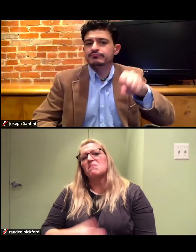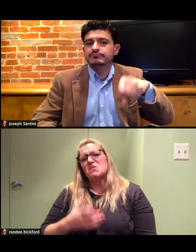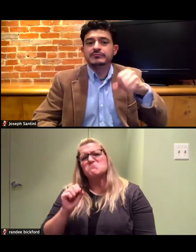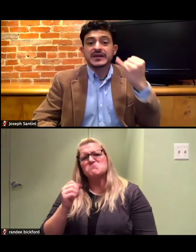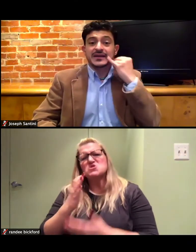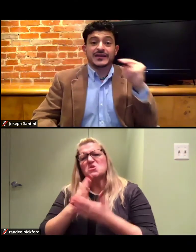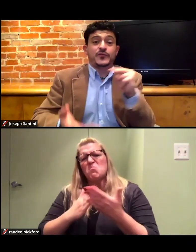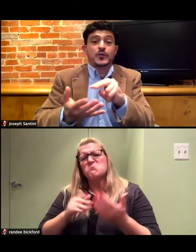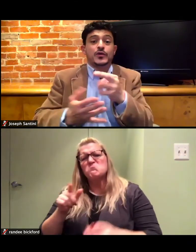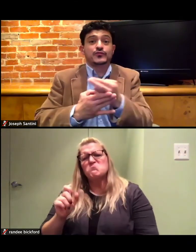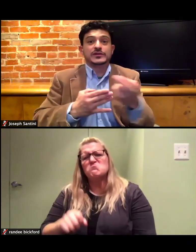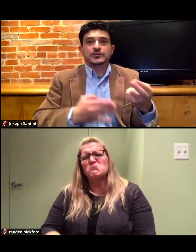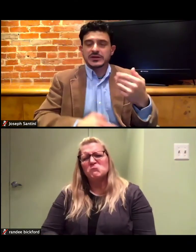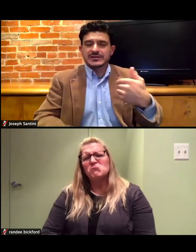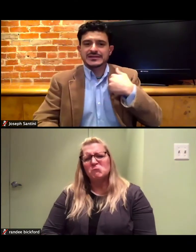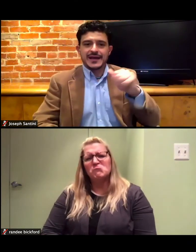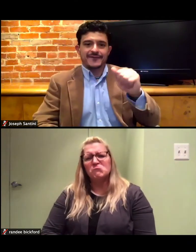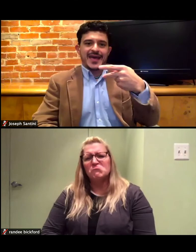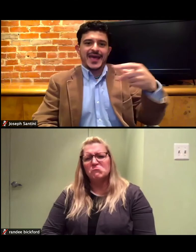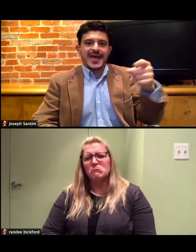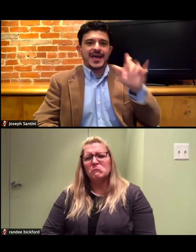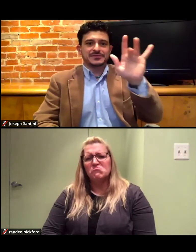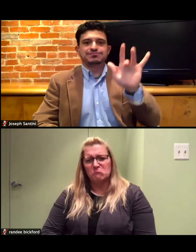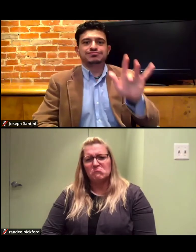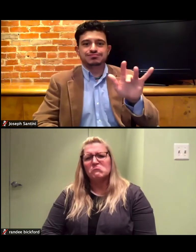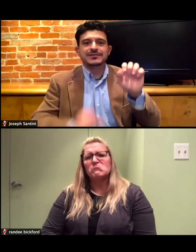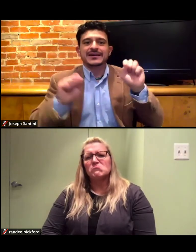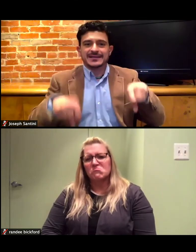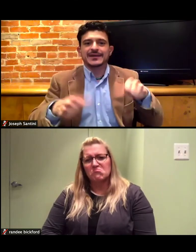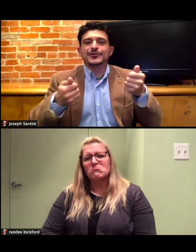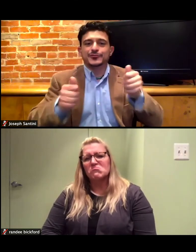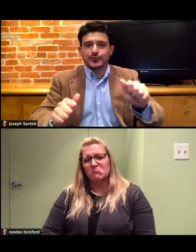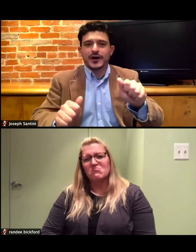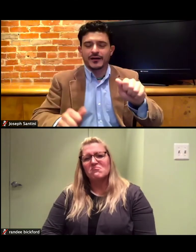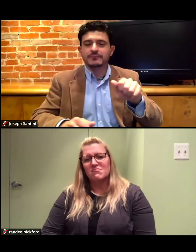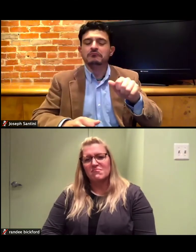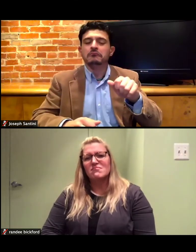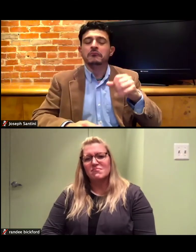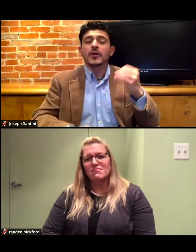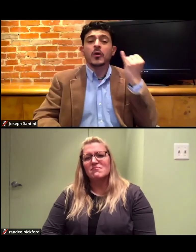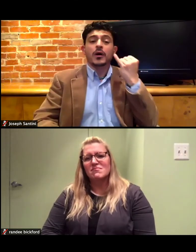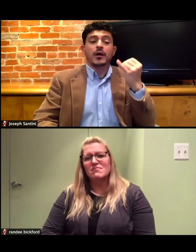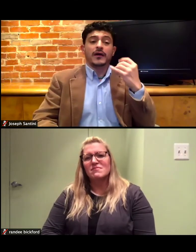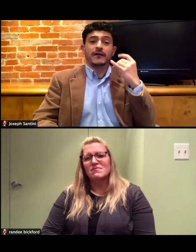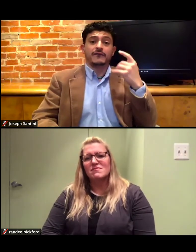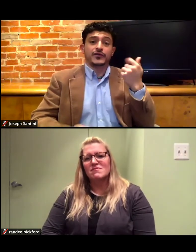We do have different resources. If you look the resources page, there are apps and other things there that you can try